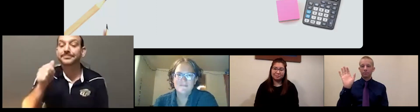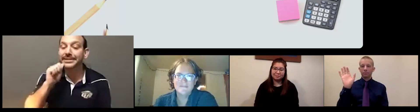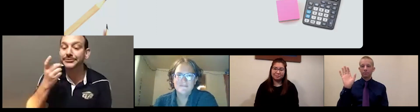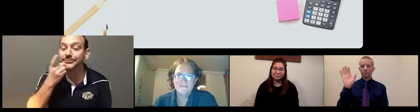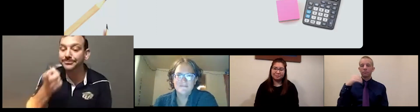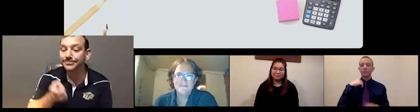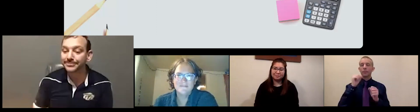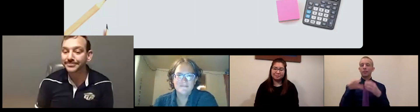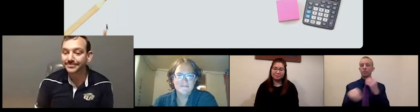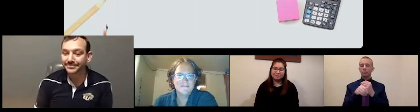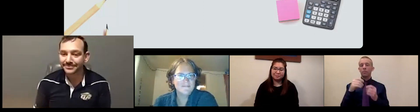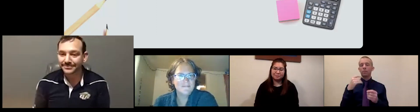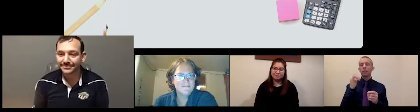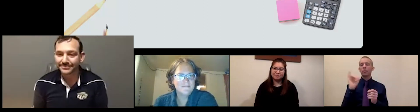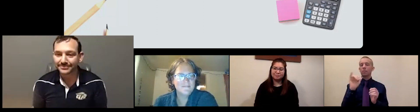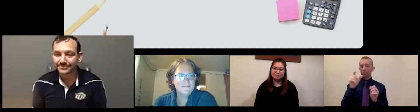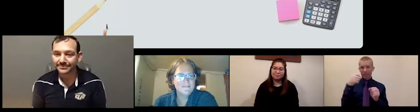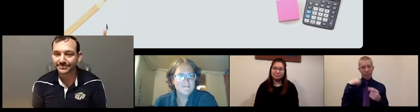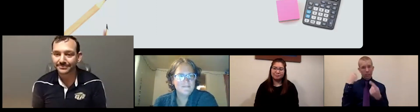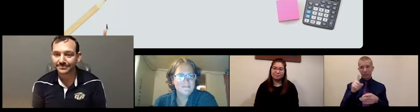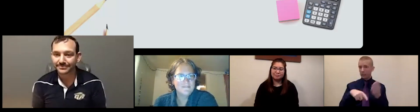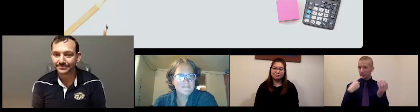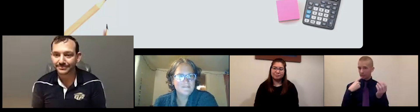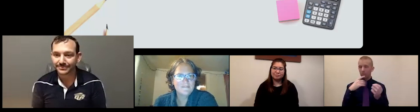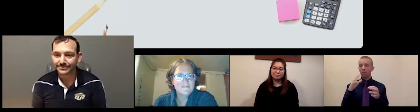Andrew? To add--yes, I agree with what you said.